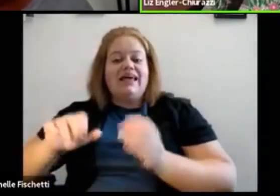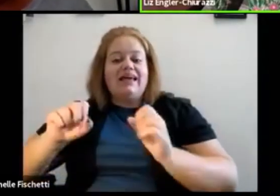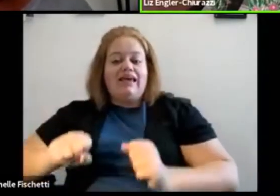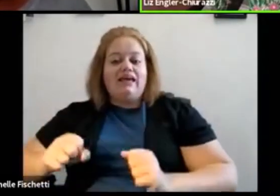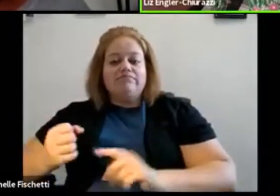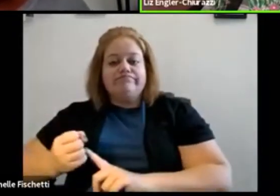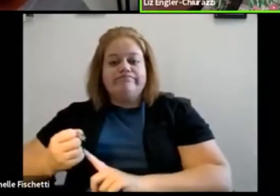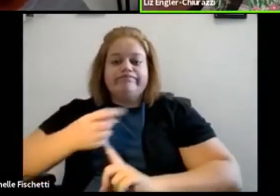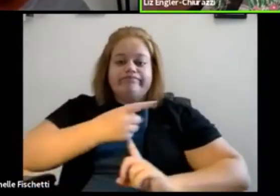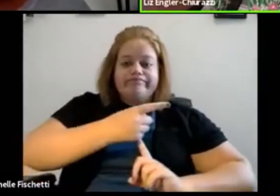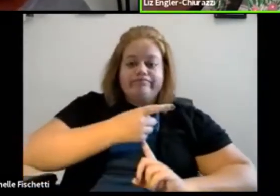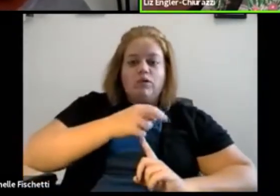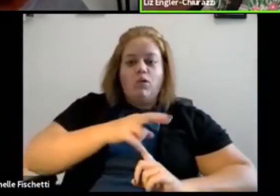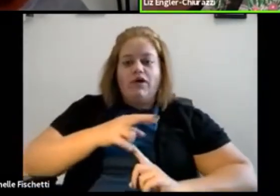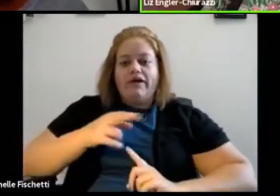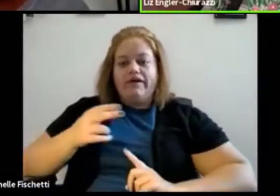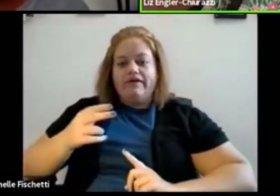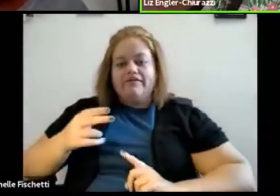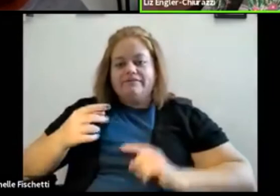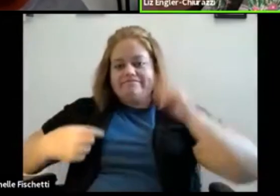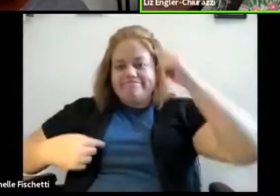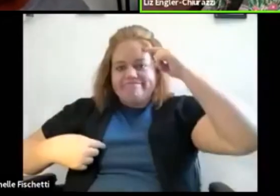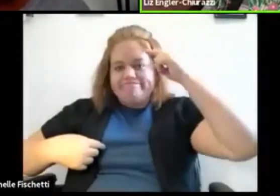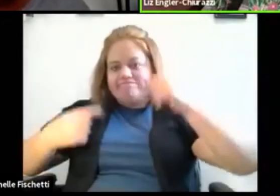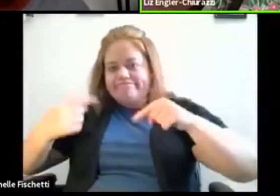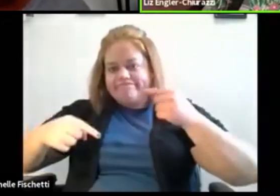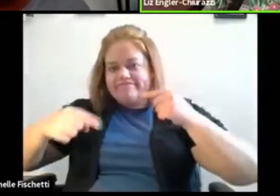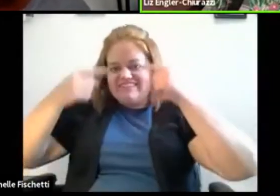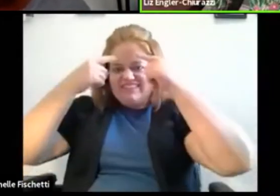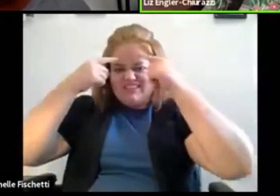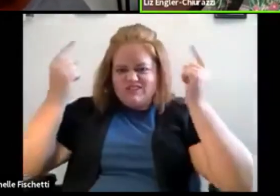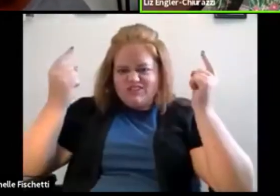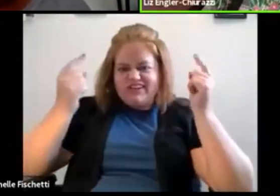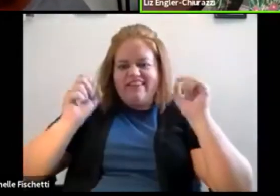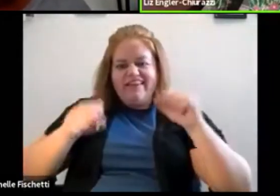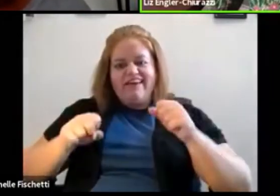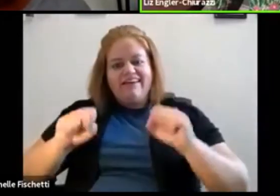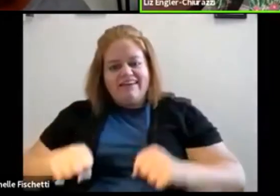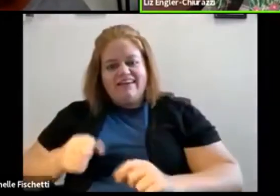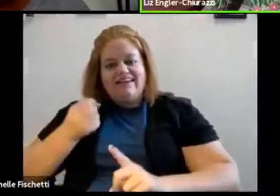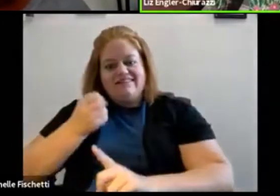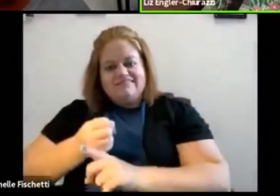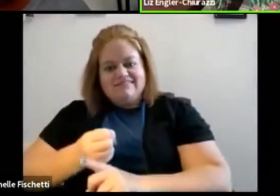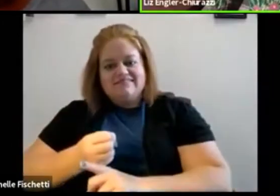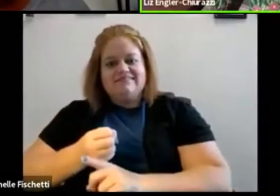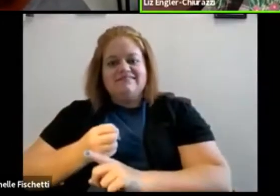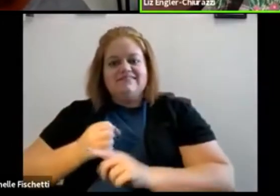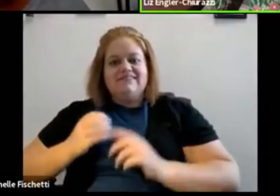even fight and that can have some pretty devastating consequences for